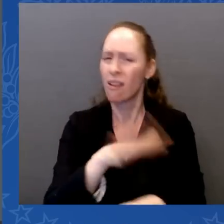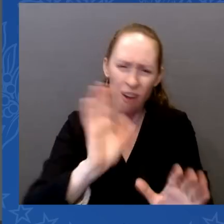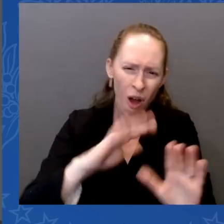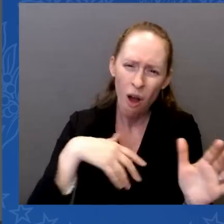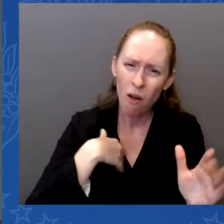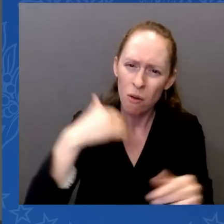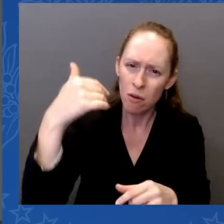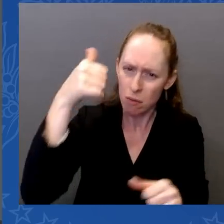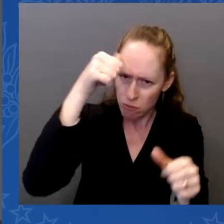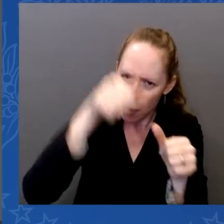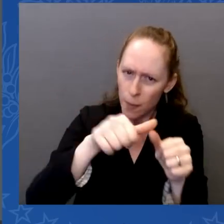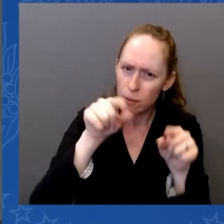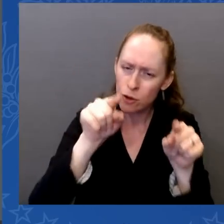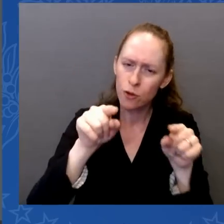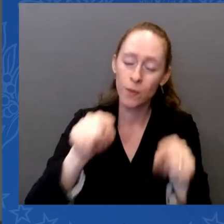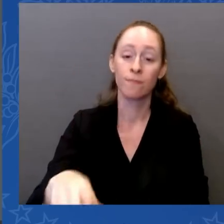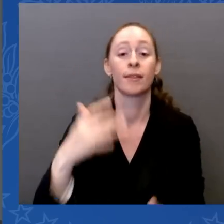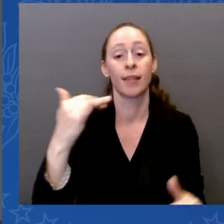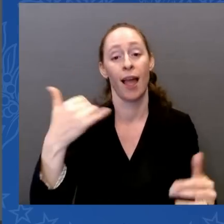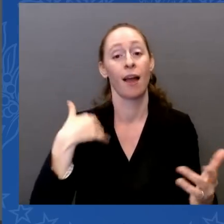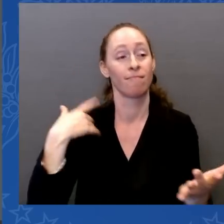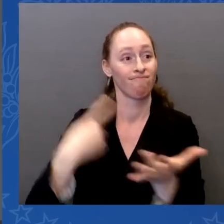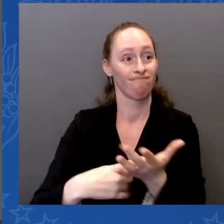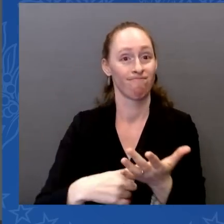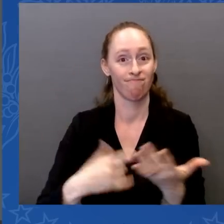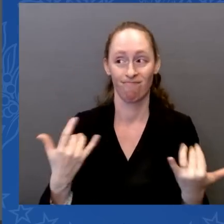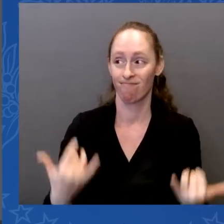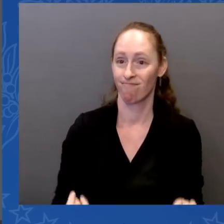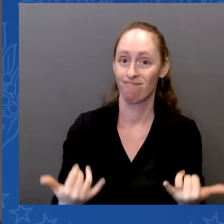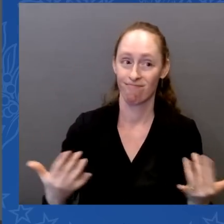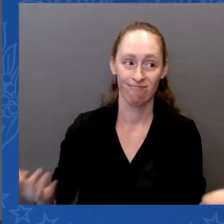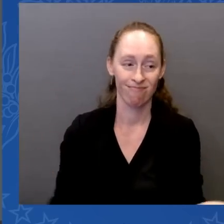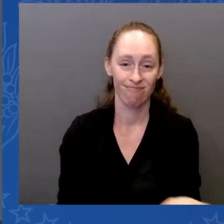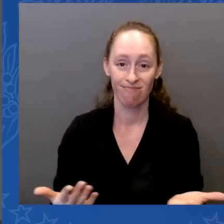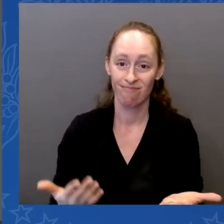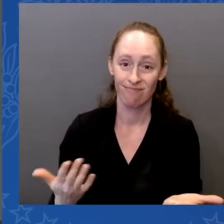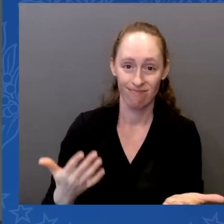You know, I want to share the progress that we've seen and been making to bring down the healthcare costs